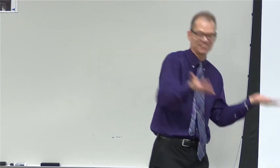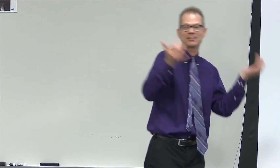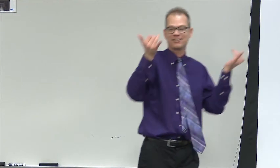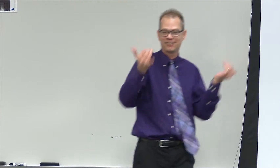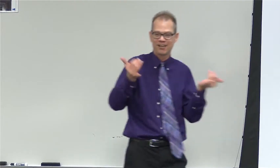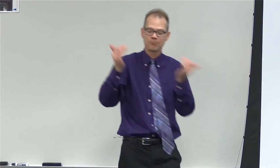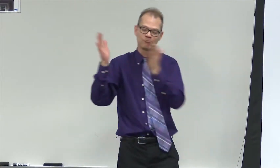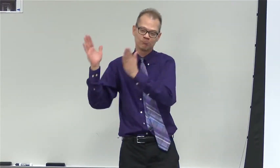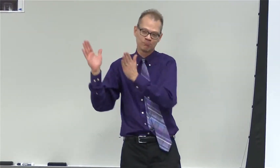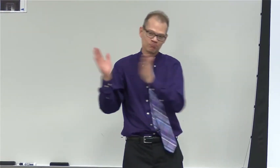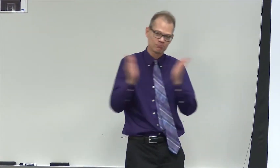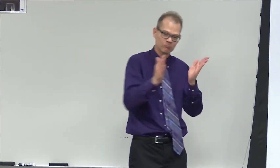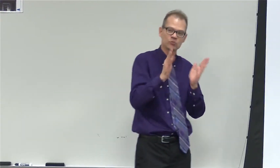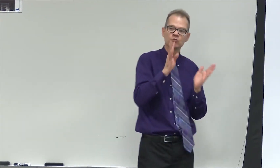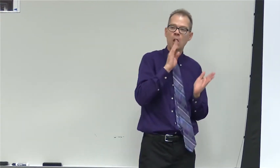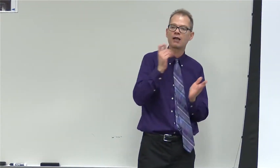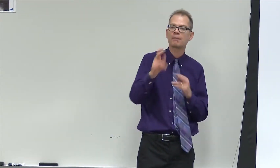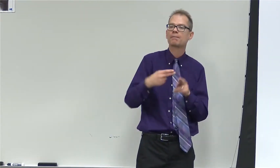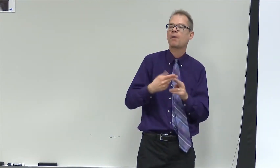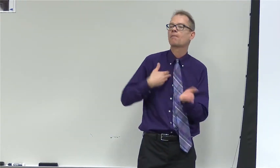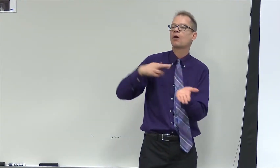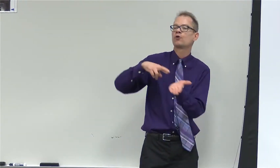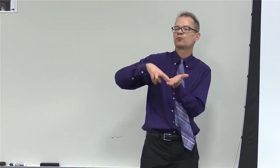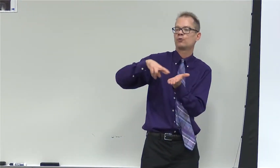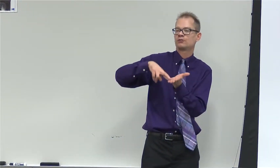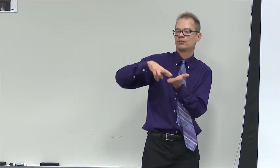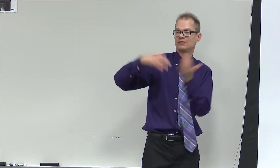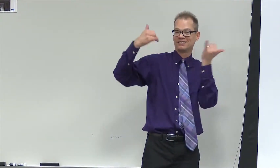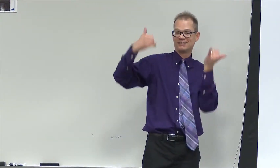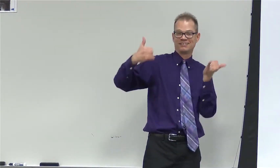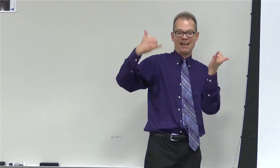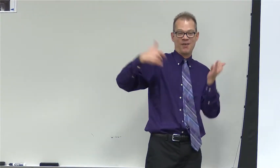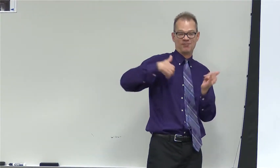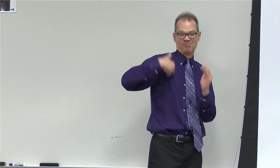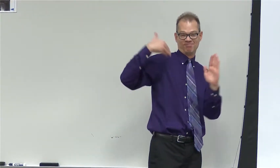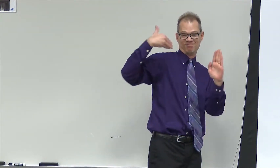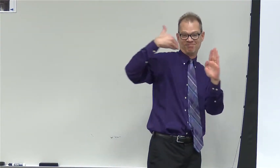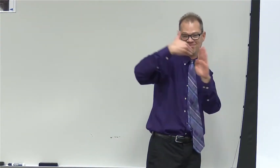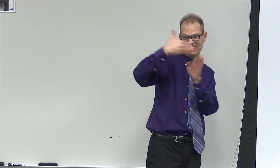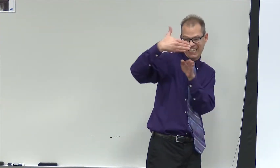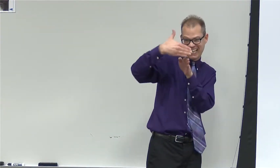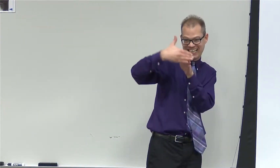And now I'll switch over and talk a little bit more about my research.